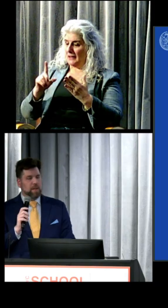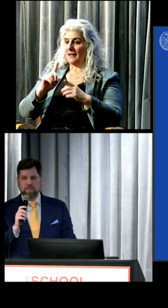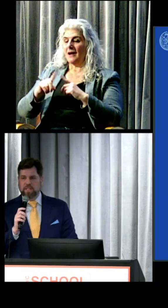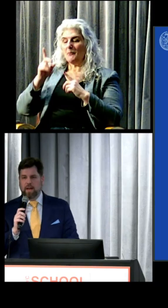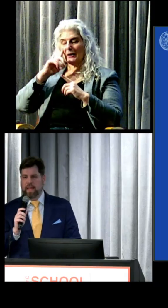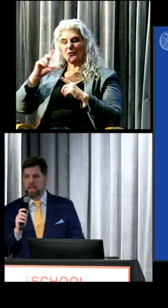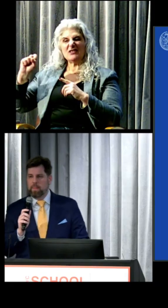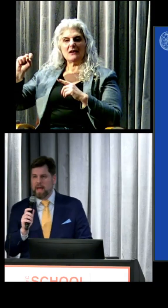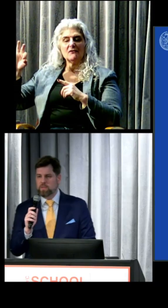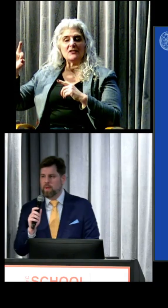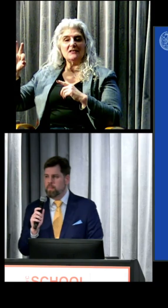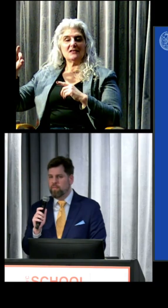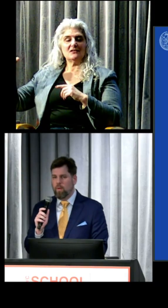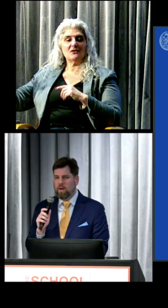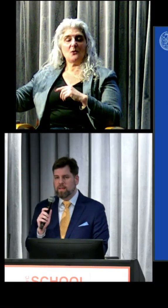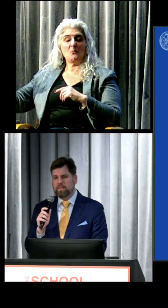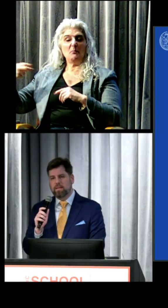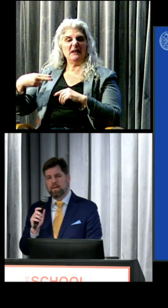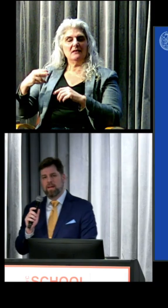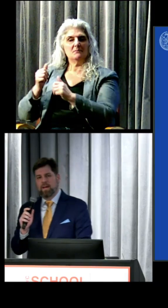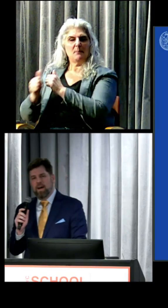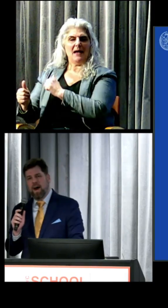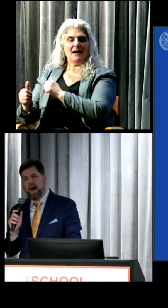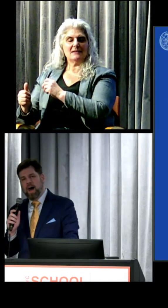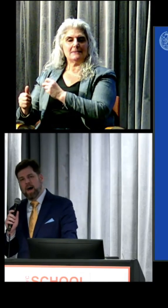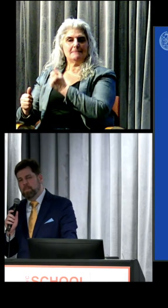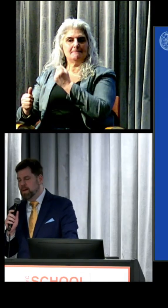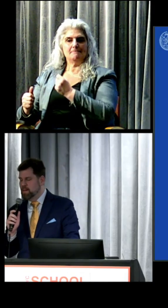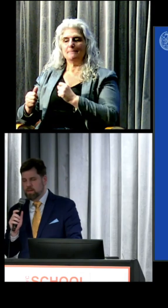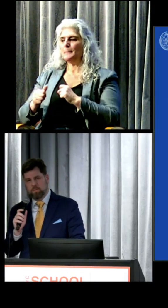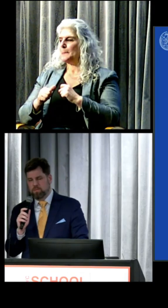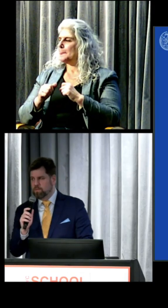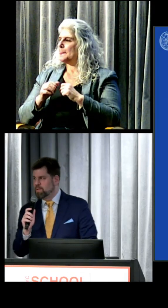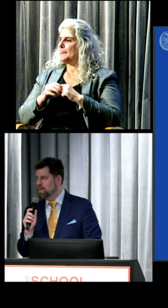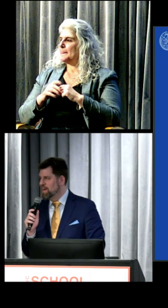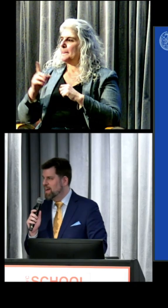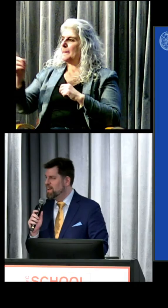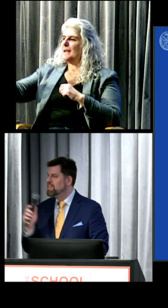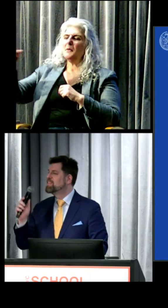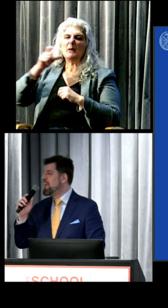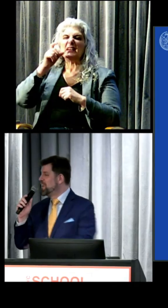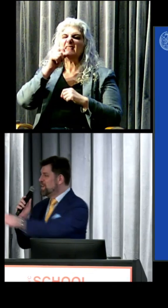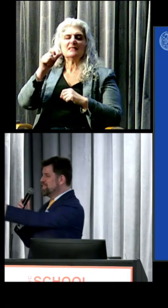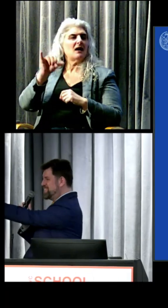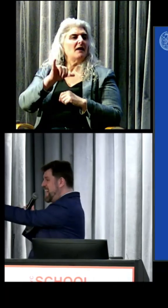Another thing we wanted to make sure we included was that we were never starting from zero.